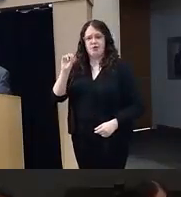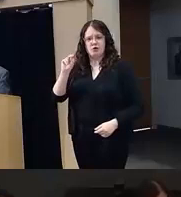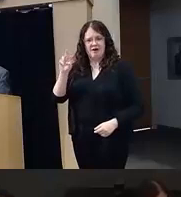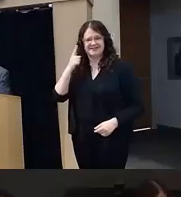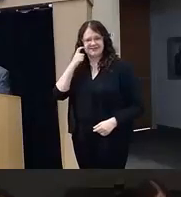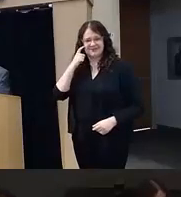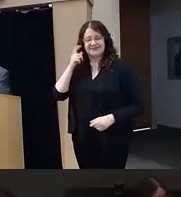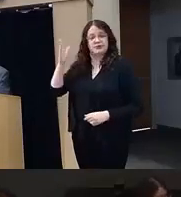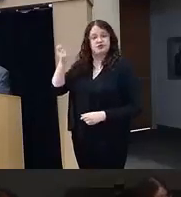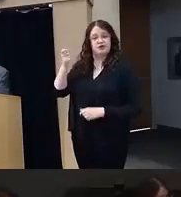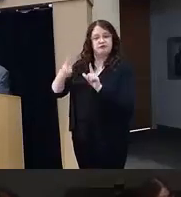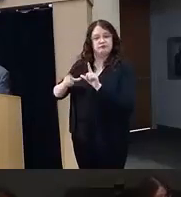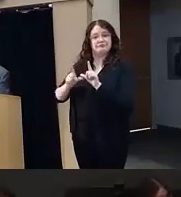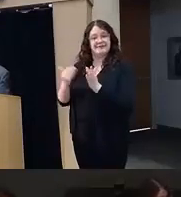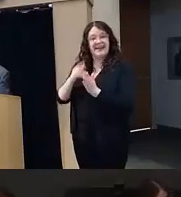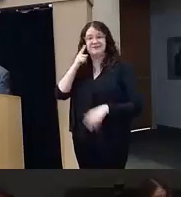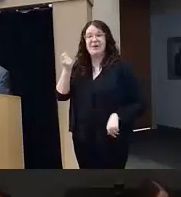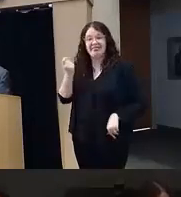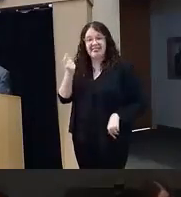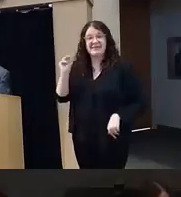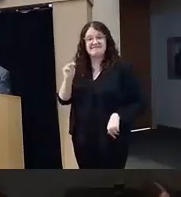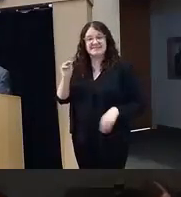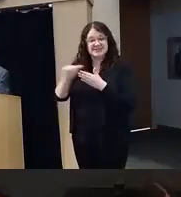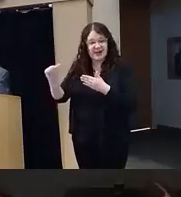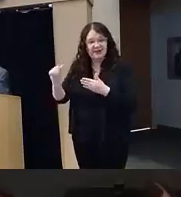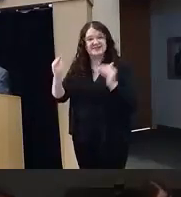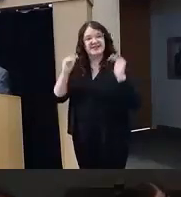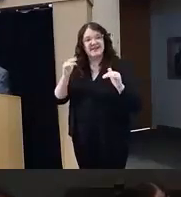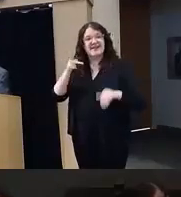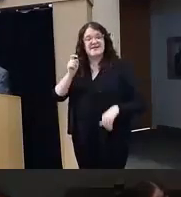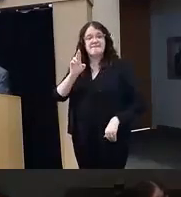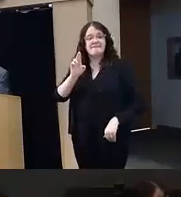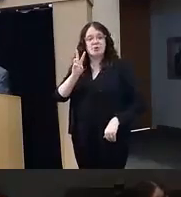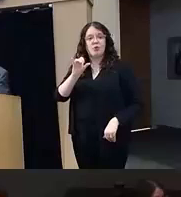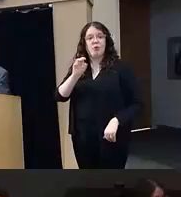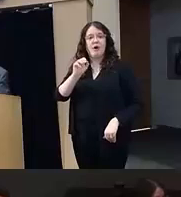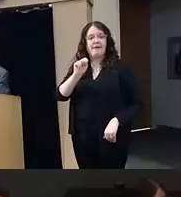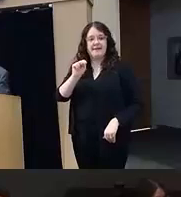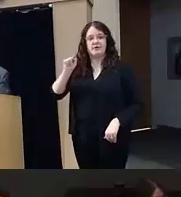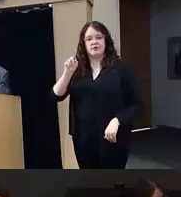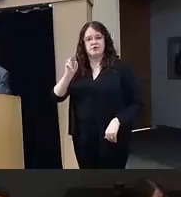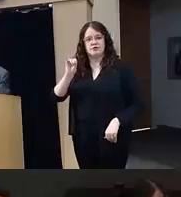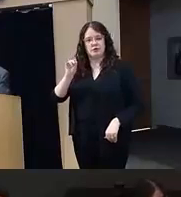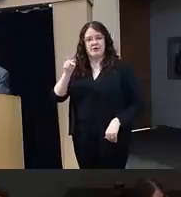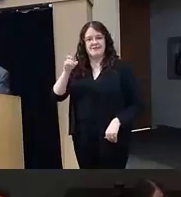five million uh 11 million dollars Piro Weimer and Tony pisani have 7.3 million dollar wingman